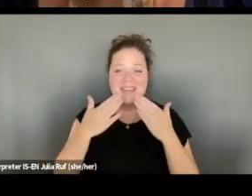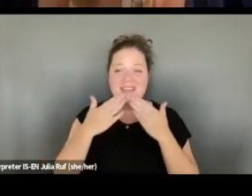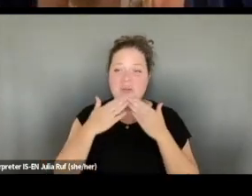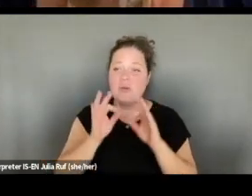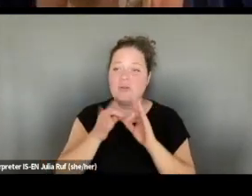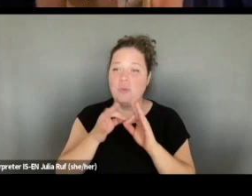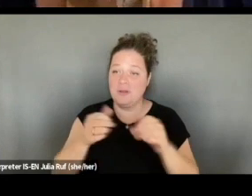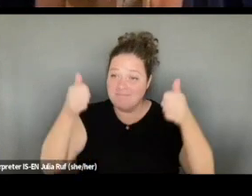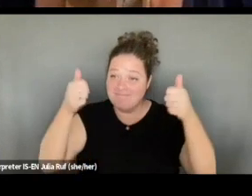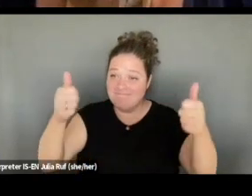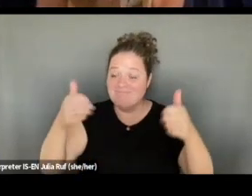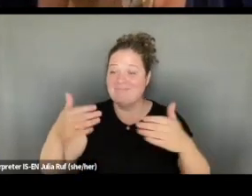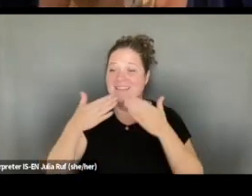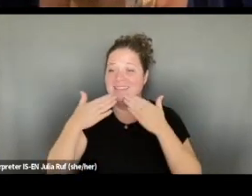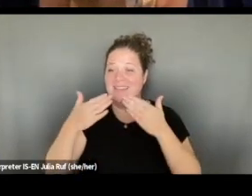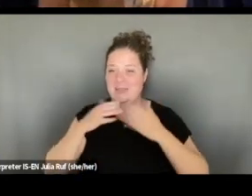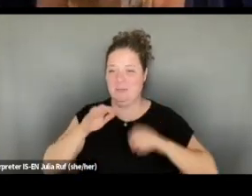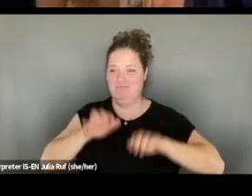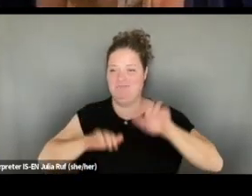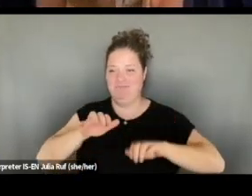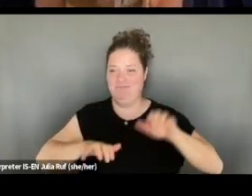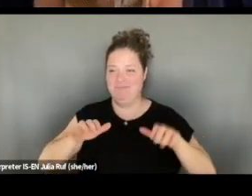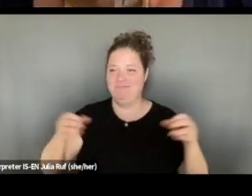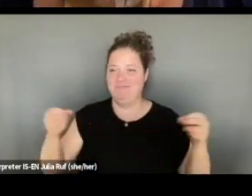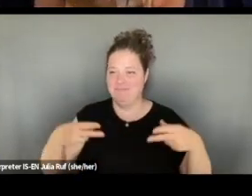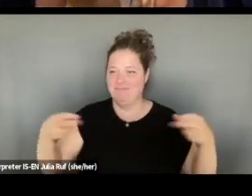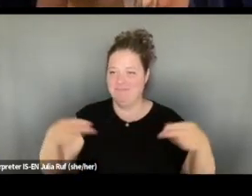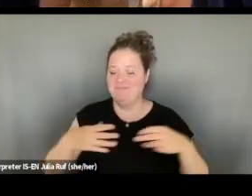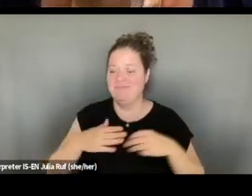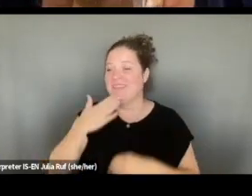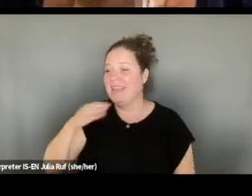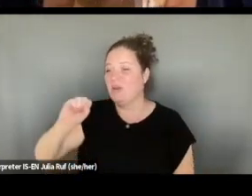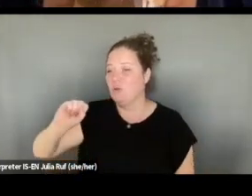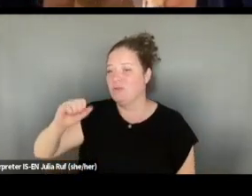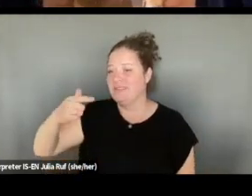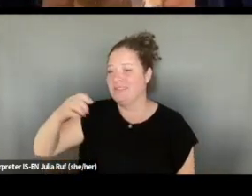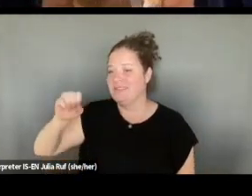captionists, and my colleagues, both Stefan, who is kind of behind the